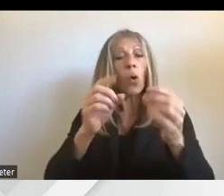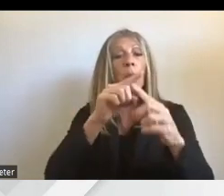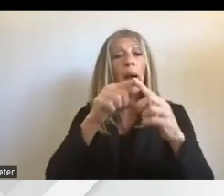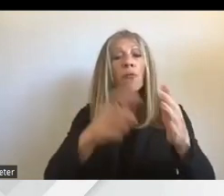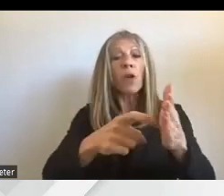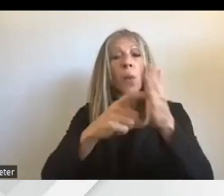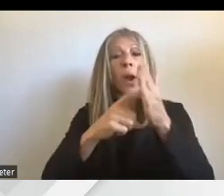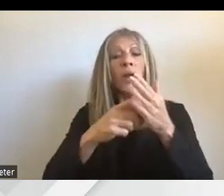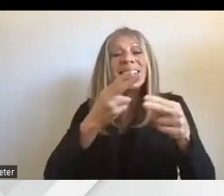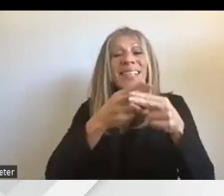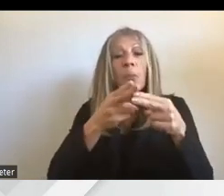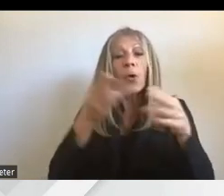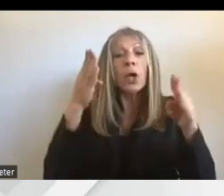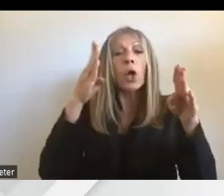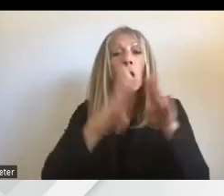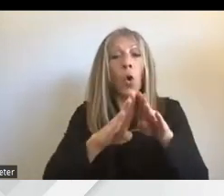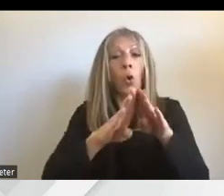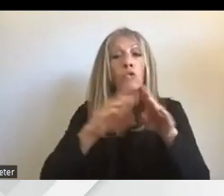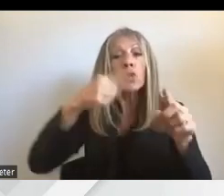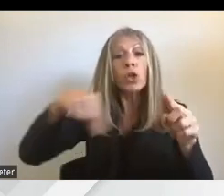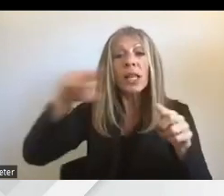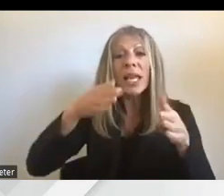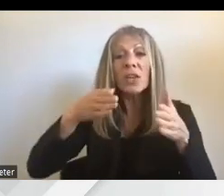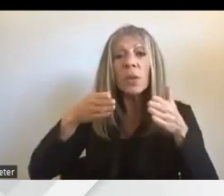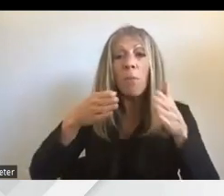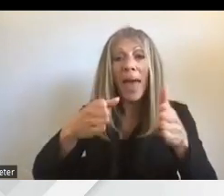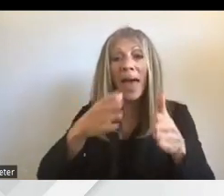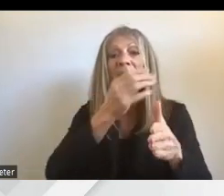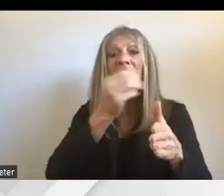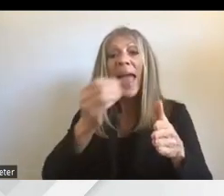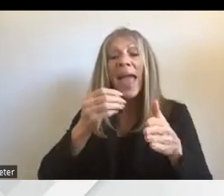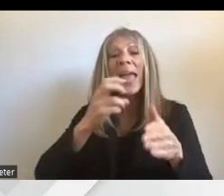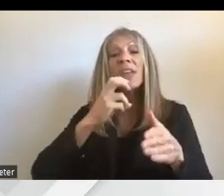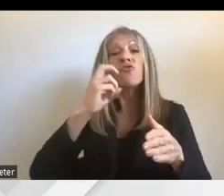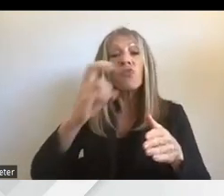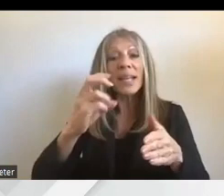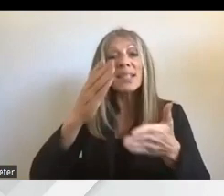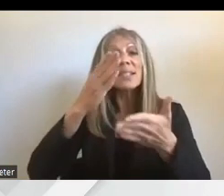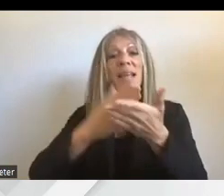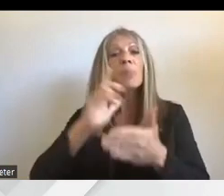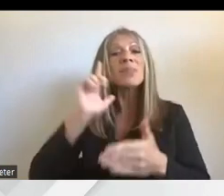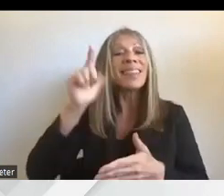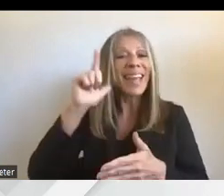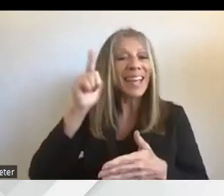temporarily closed pedestrian circulation paths and transit stops later in the presentation.